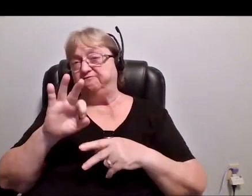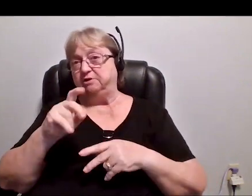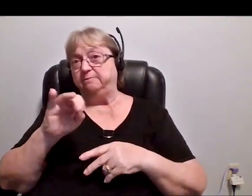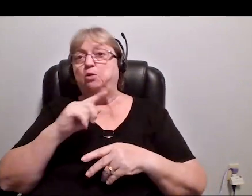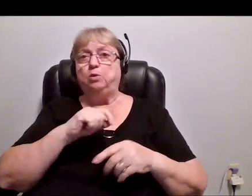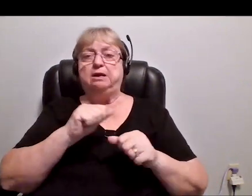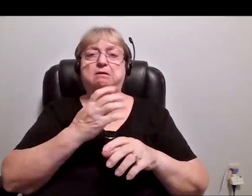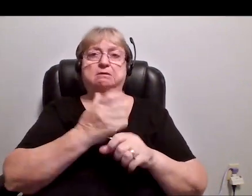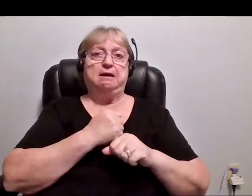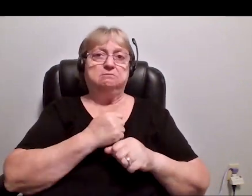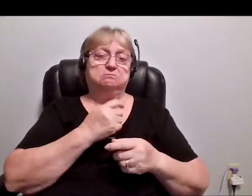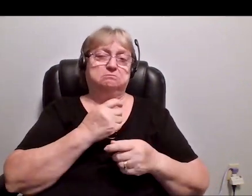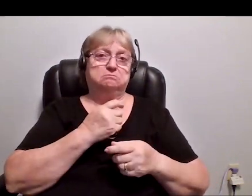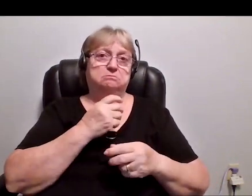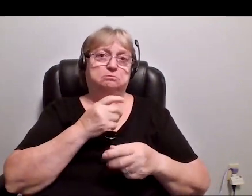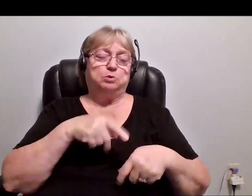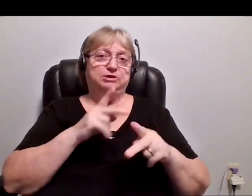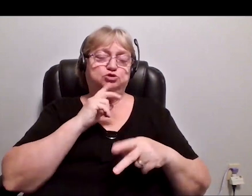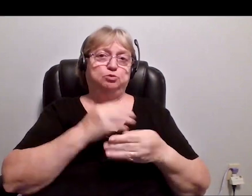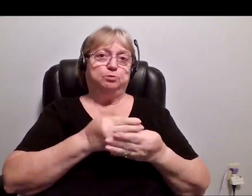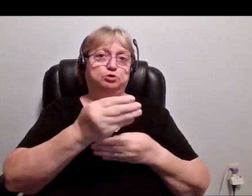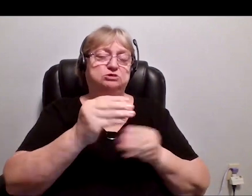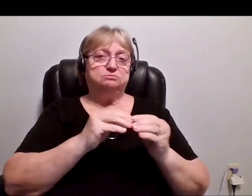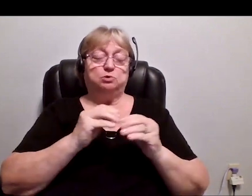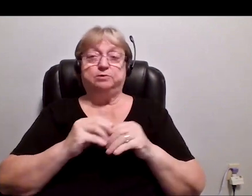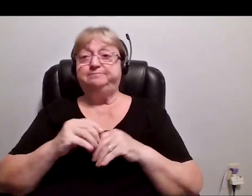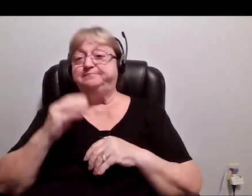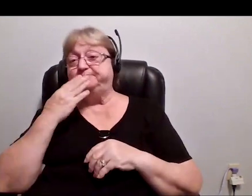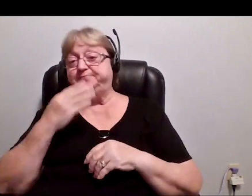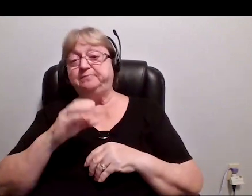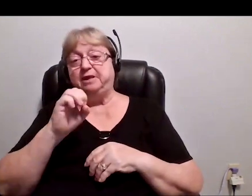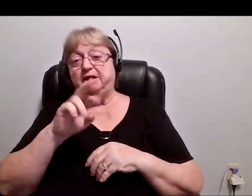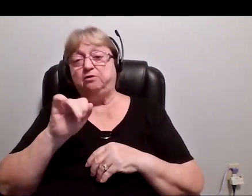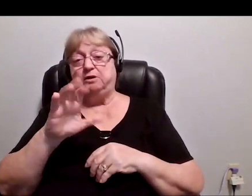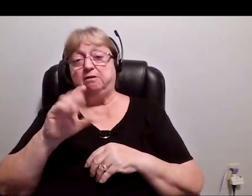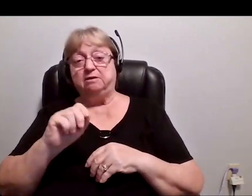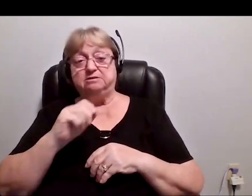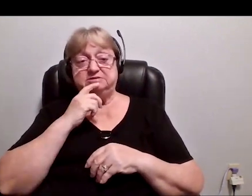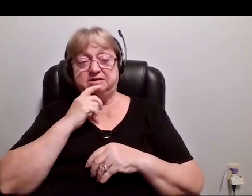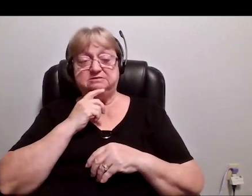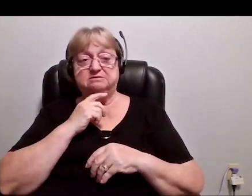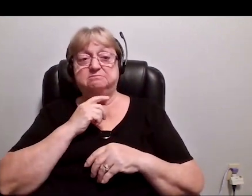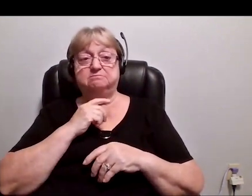Amazing. Thank you. The next question is from Erica, who says, "Question for all the people who are talking